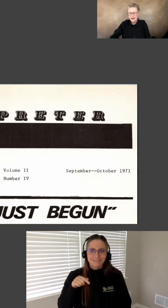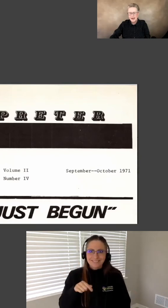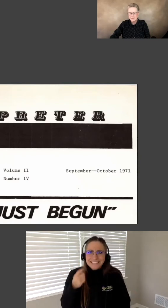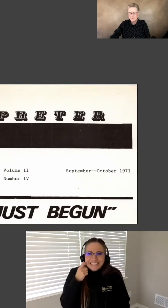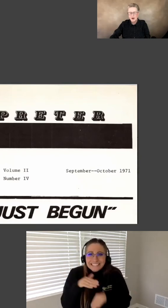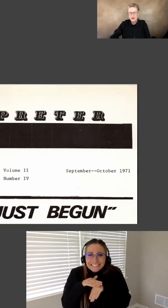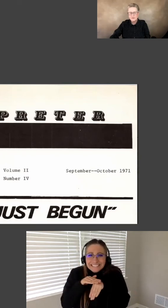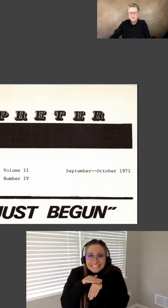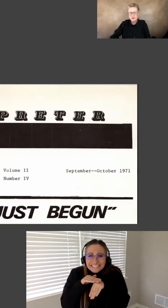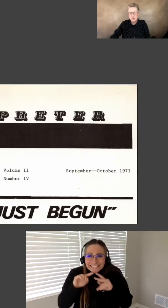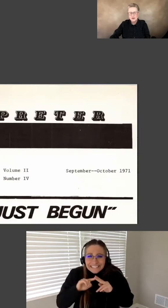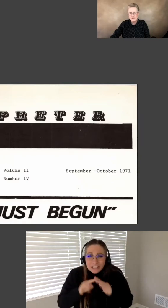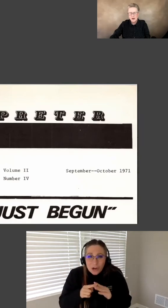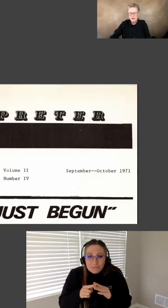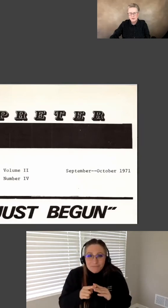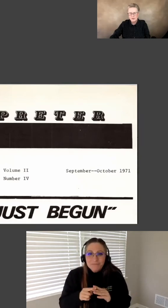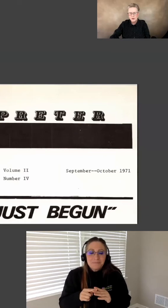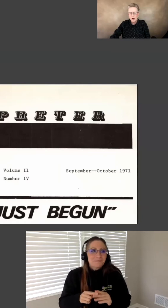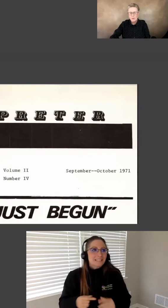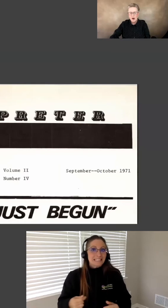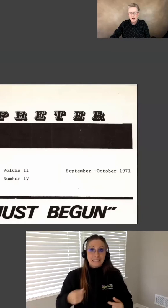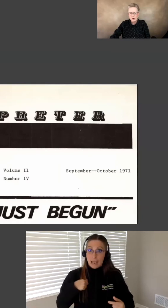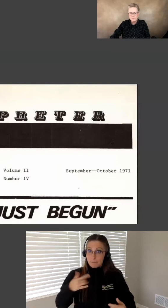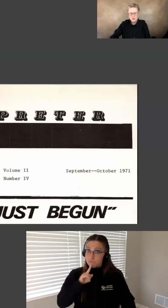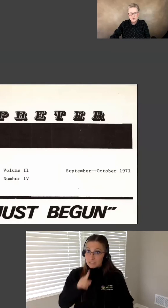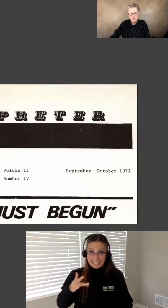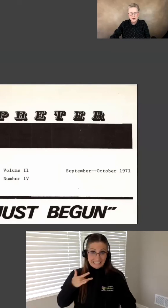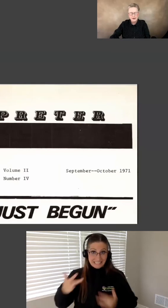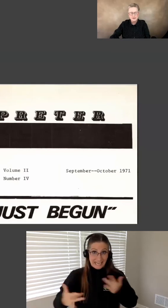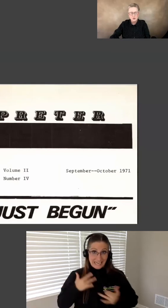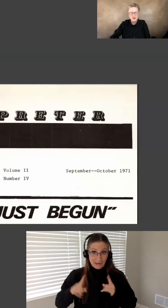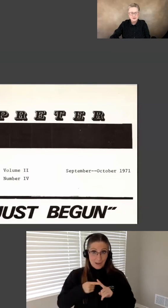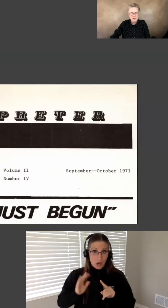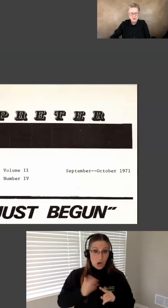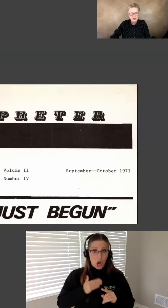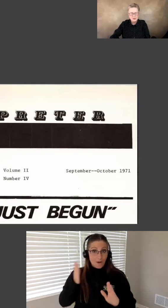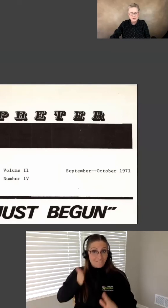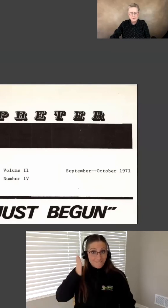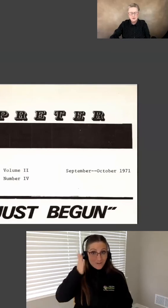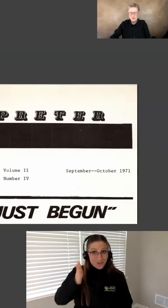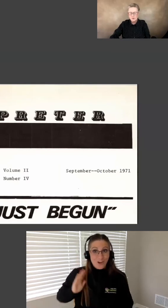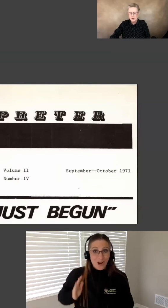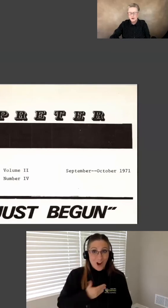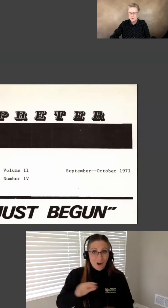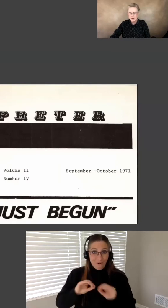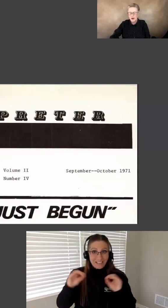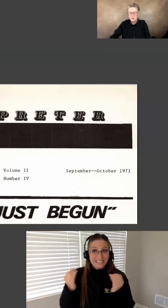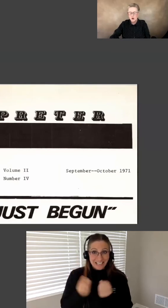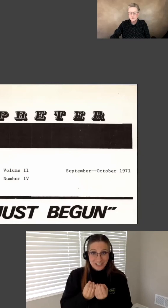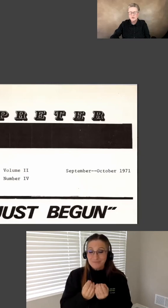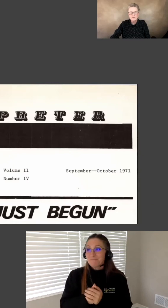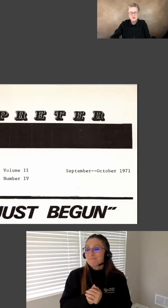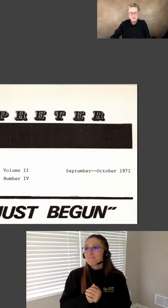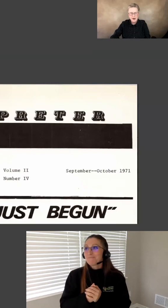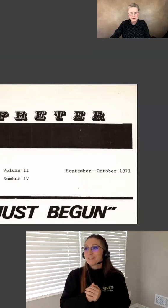and I feel so excited about our future as an organization and I want you to feel that and